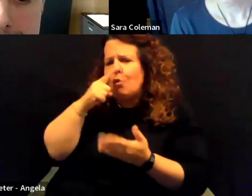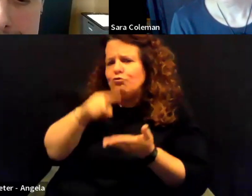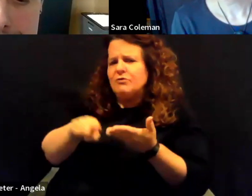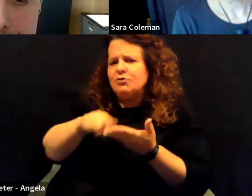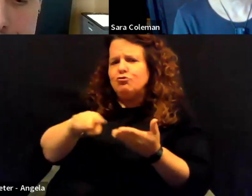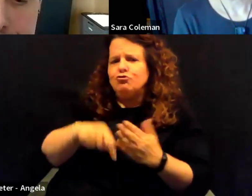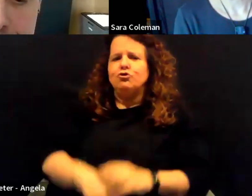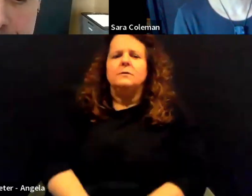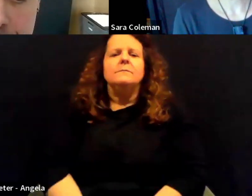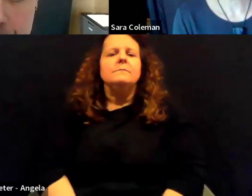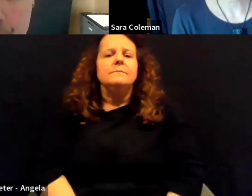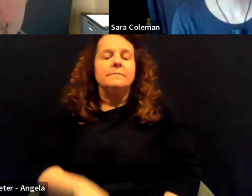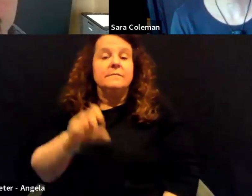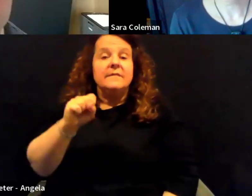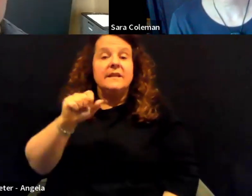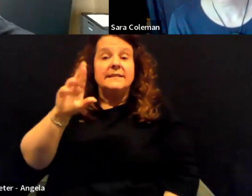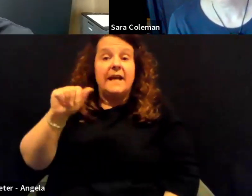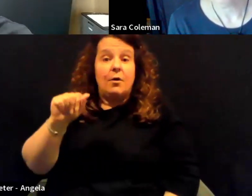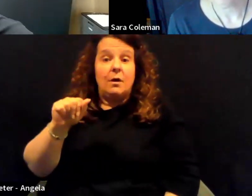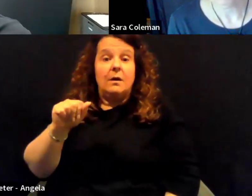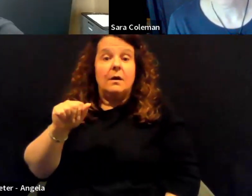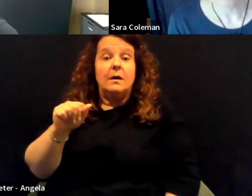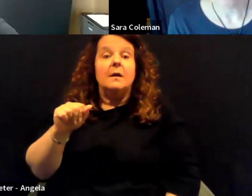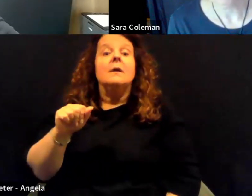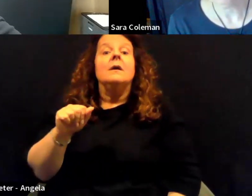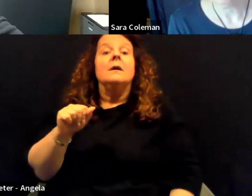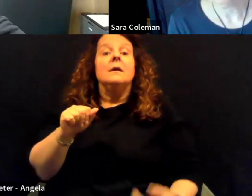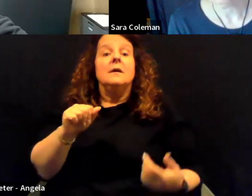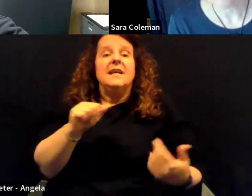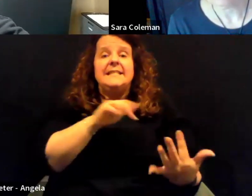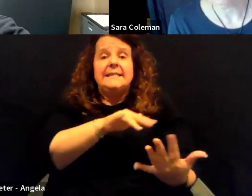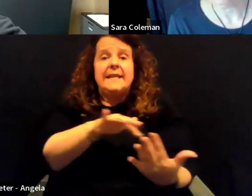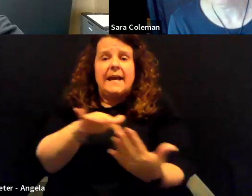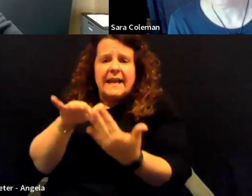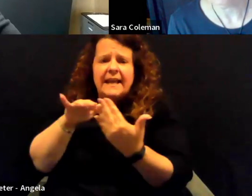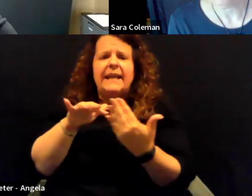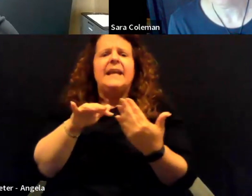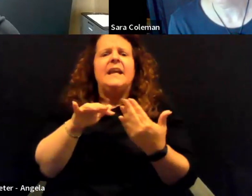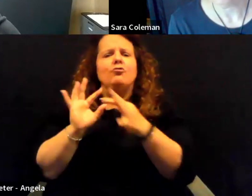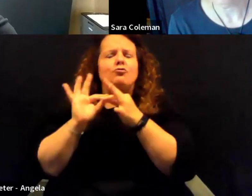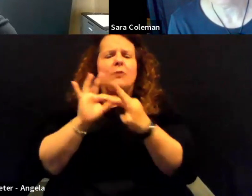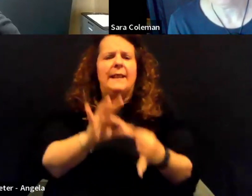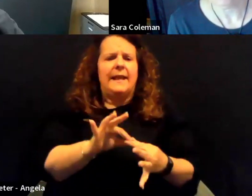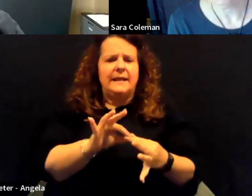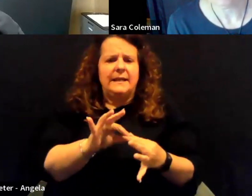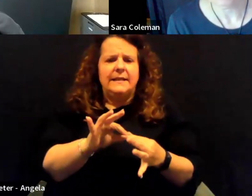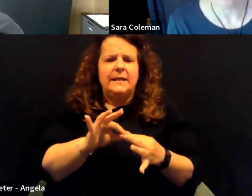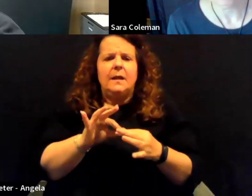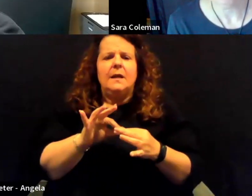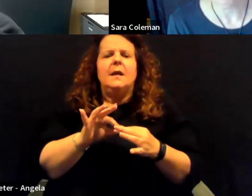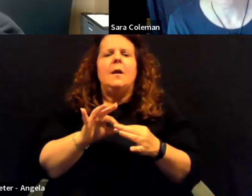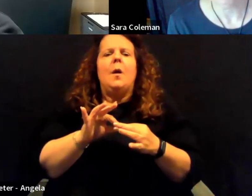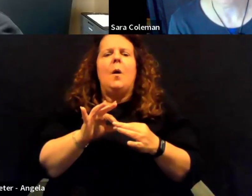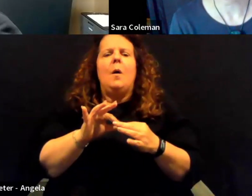The, the dissertation work really was surrounded with, mobility and sensory disabilities.